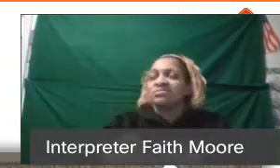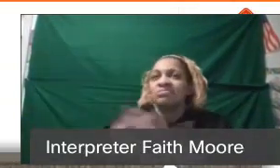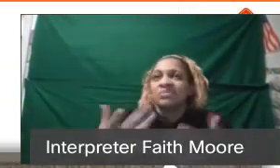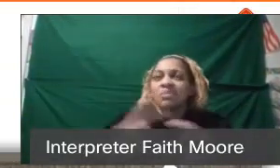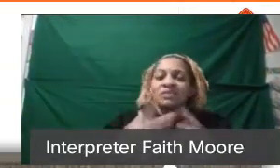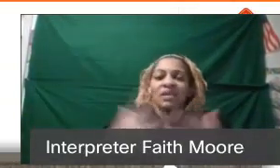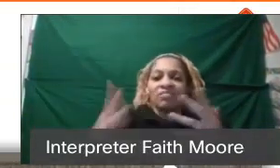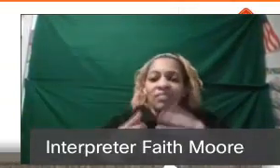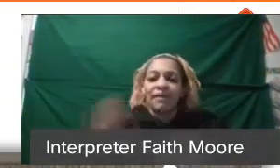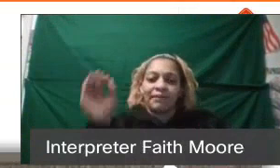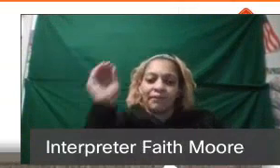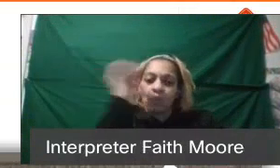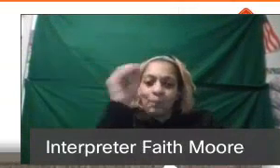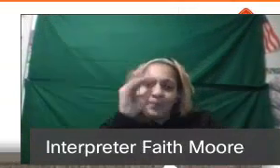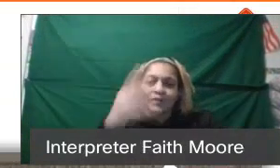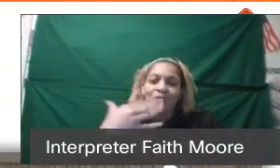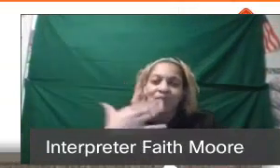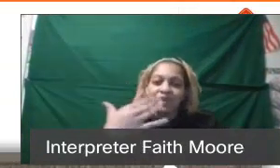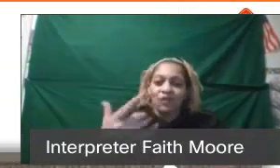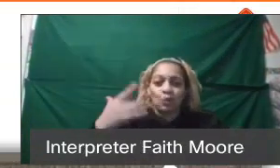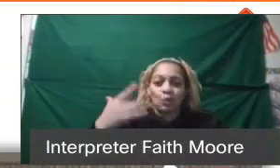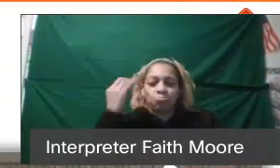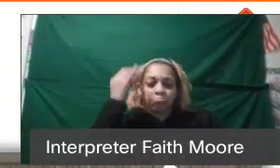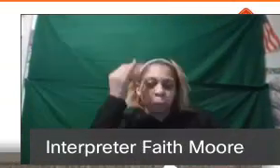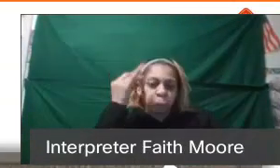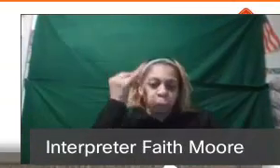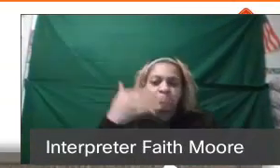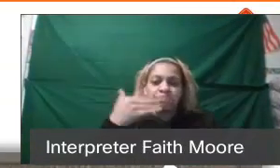Thanks for considering it.